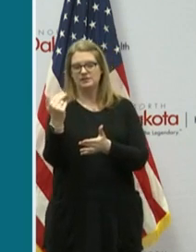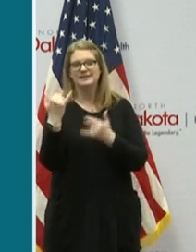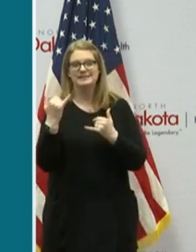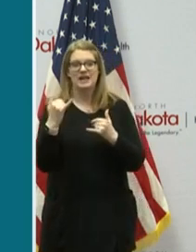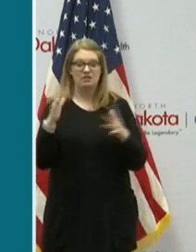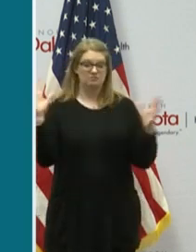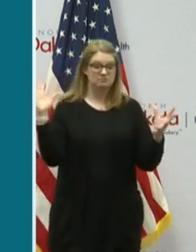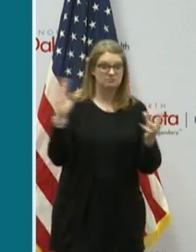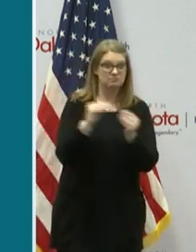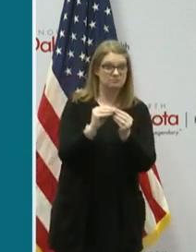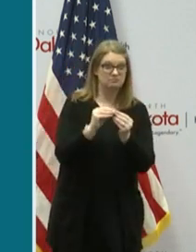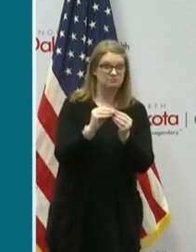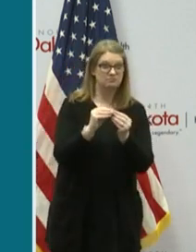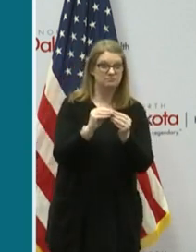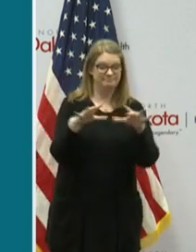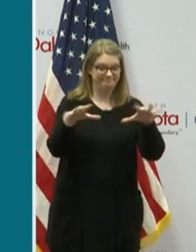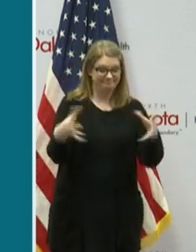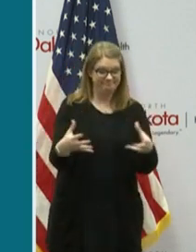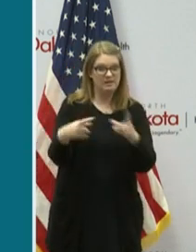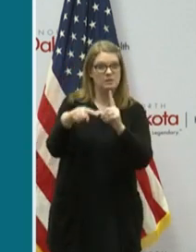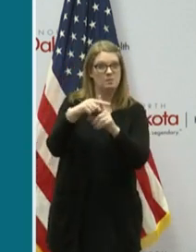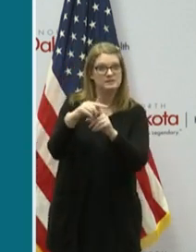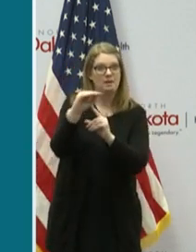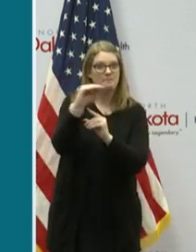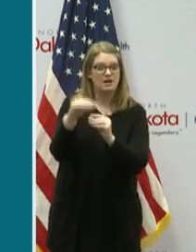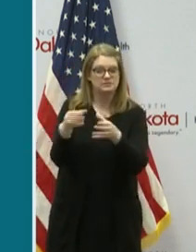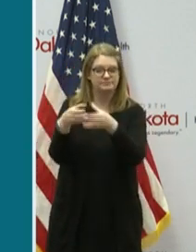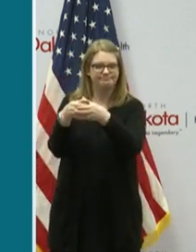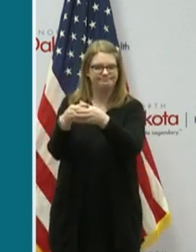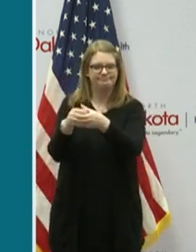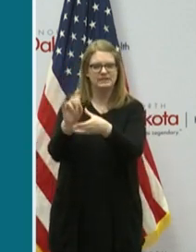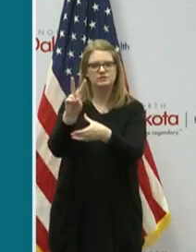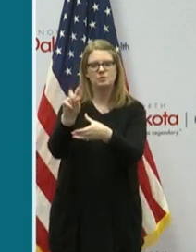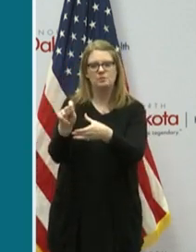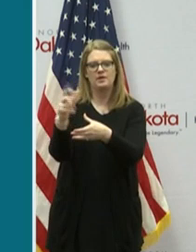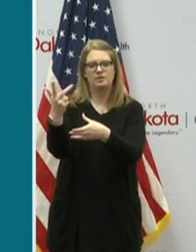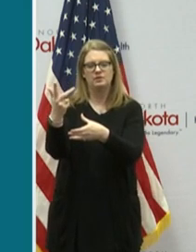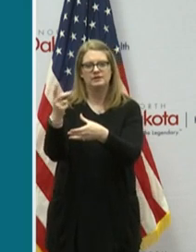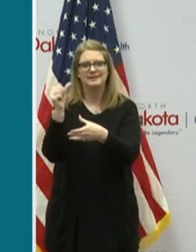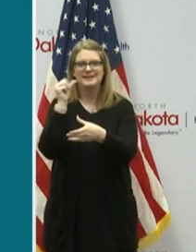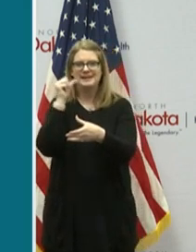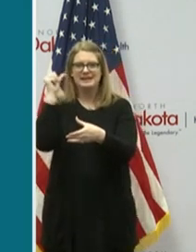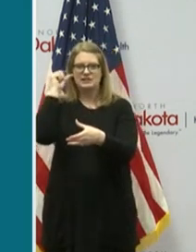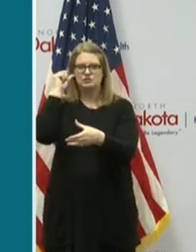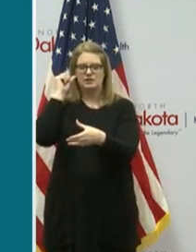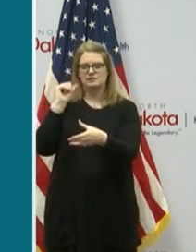OR COVID-19 OUT OF 1318 DIVIDING THE 42 POSITIVES BY THE 1813 THAT BRINGS US TO 2.3